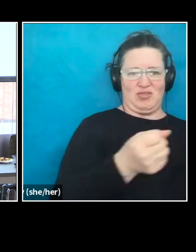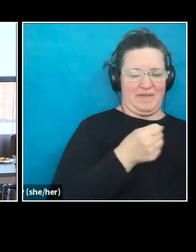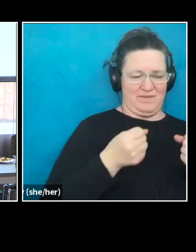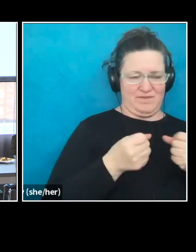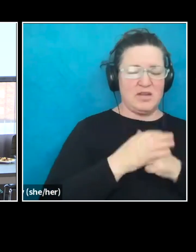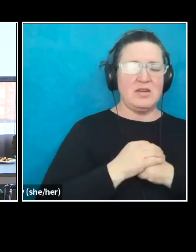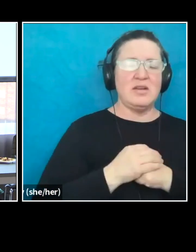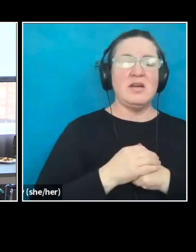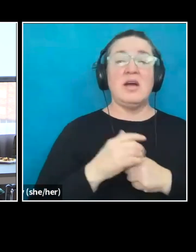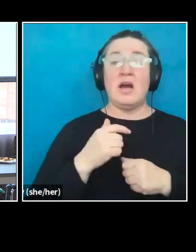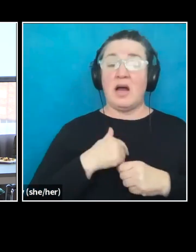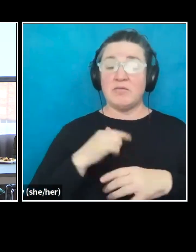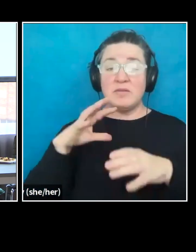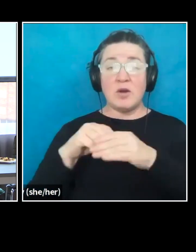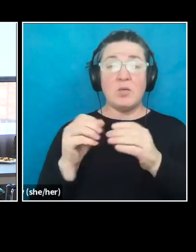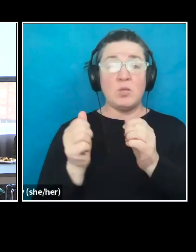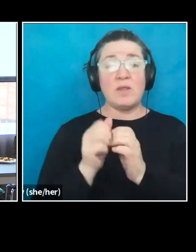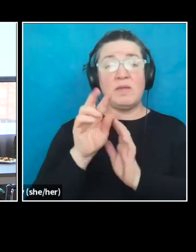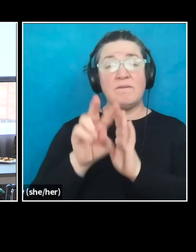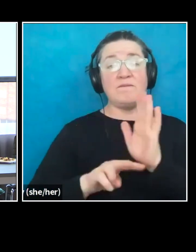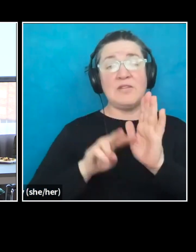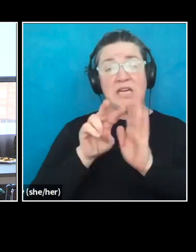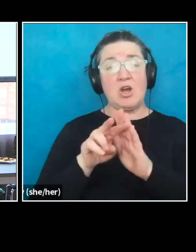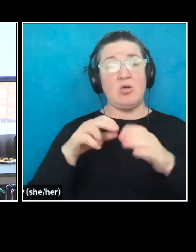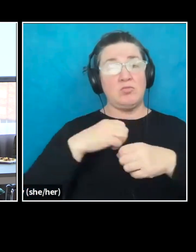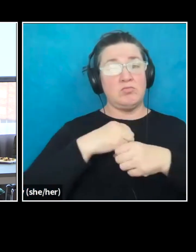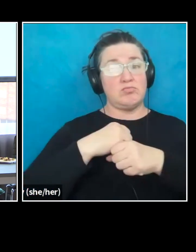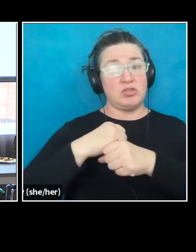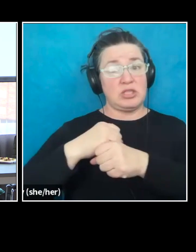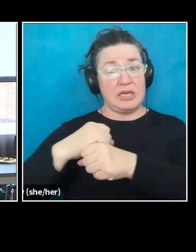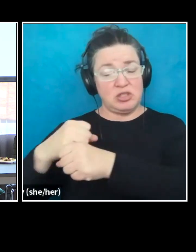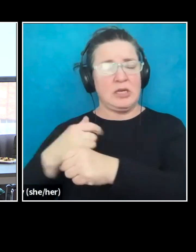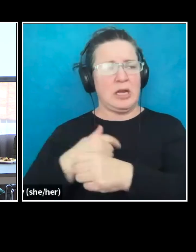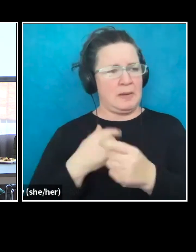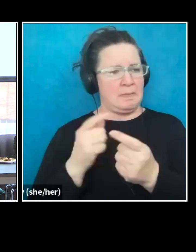production and I met some of my co-workers and all of them were disabled and most of them couldn't